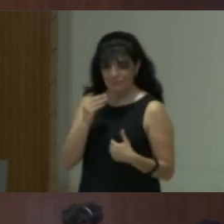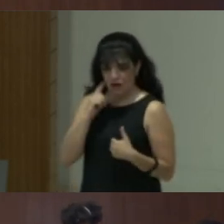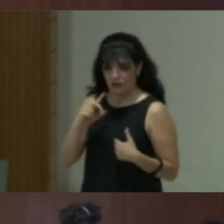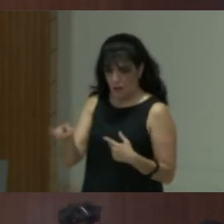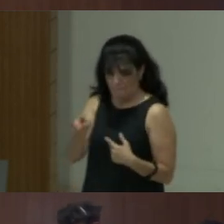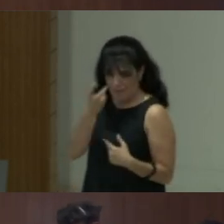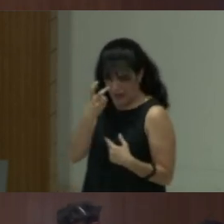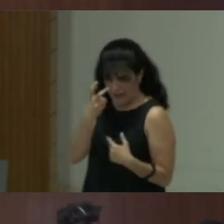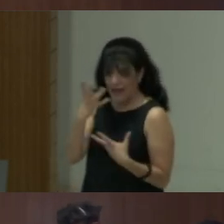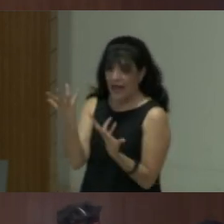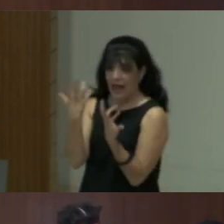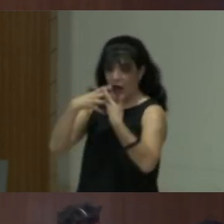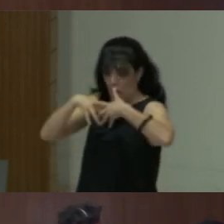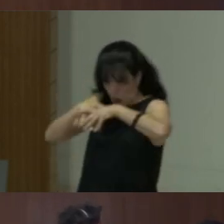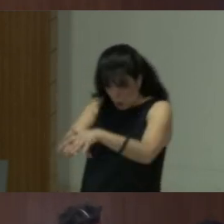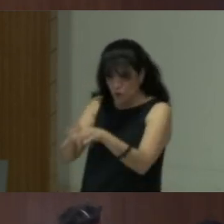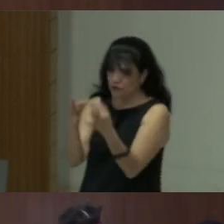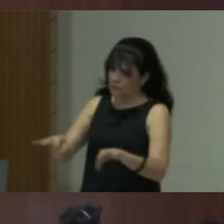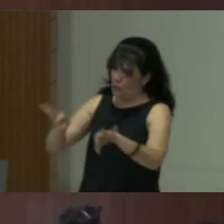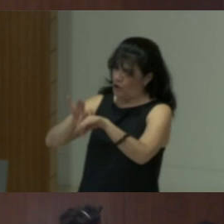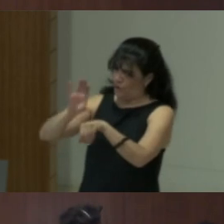inclusion and understanding within the church and society.